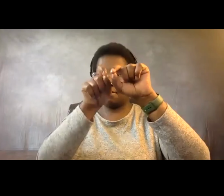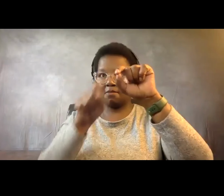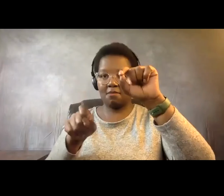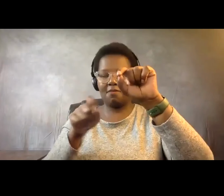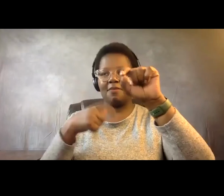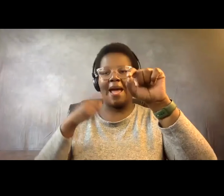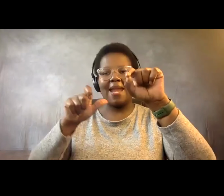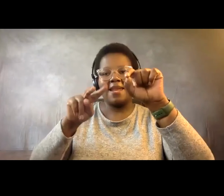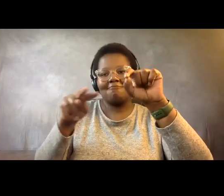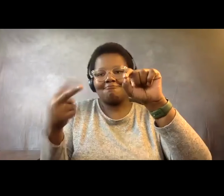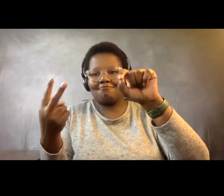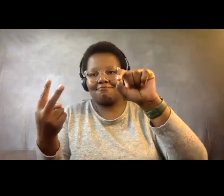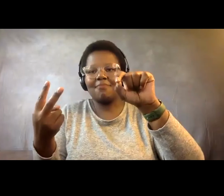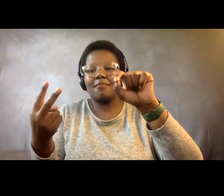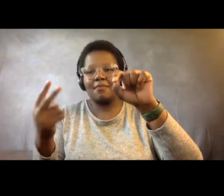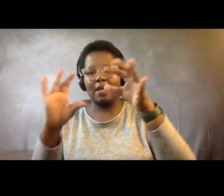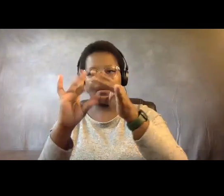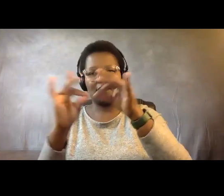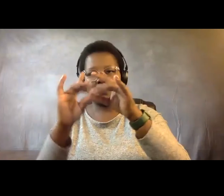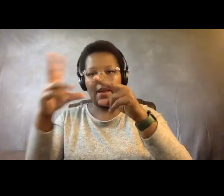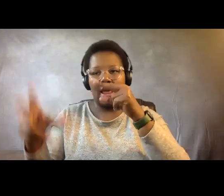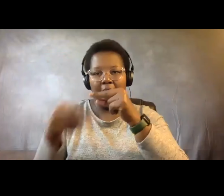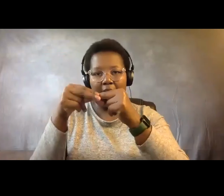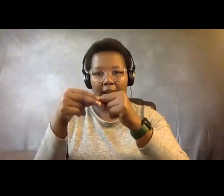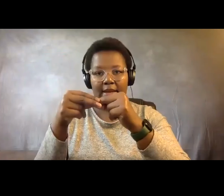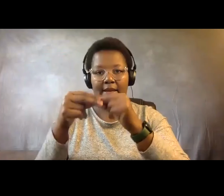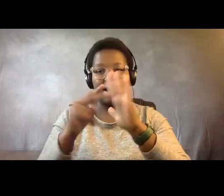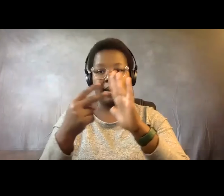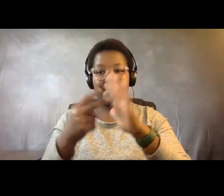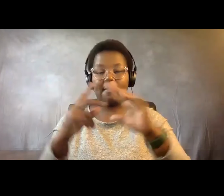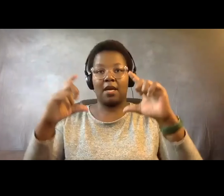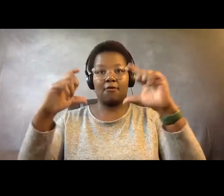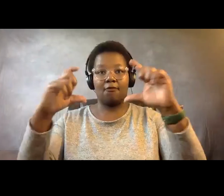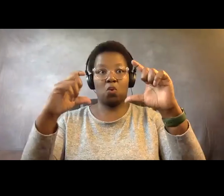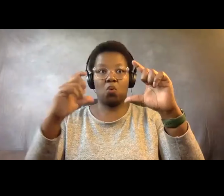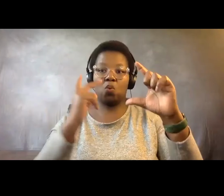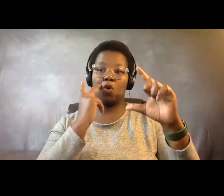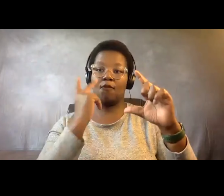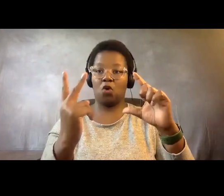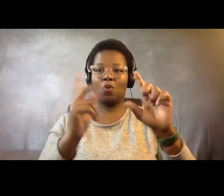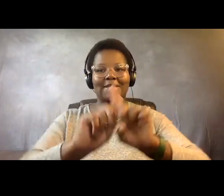text. So here it would be "view graph" or "view table," depending on which button is selected.